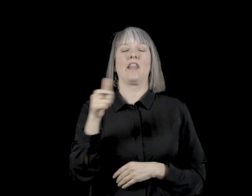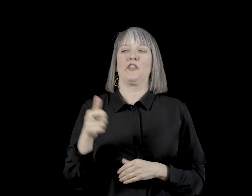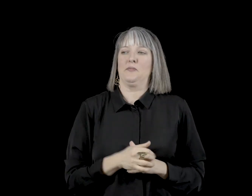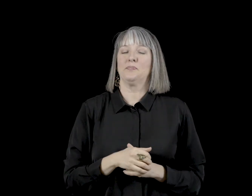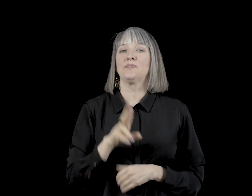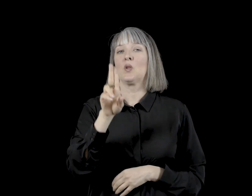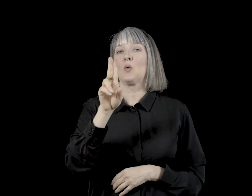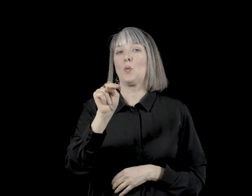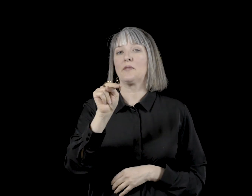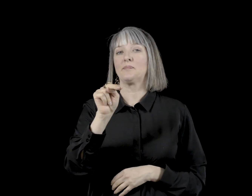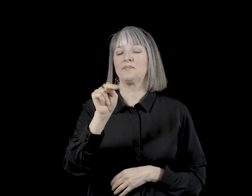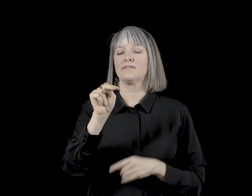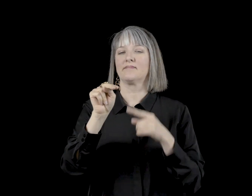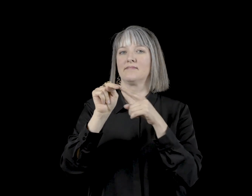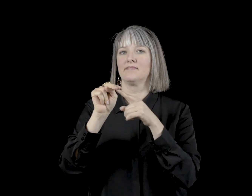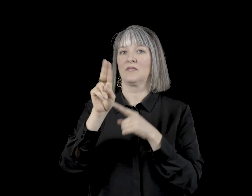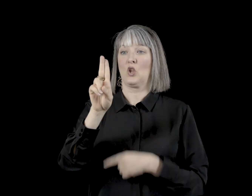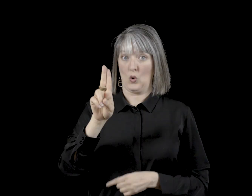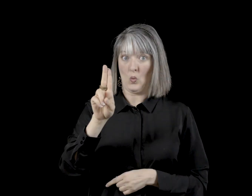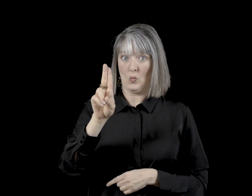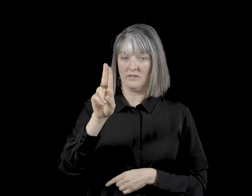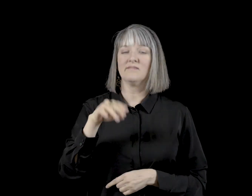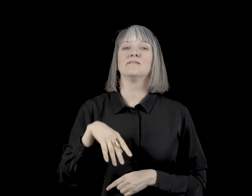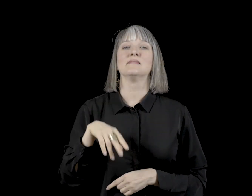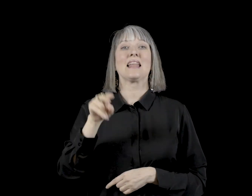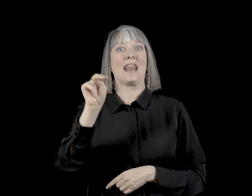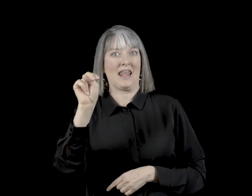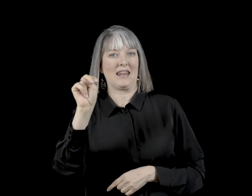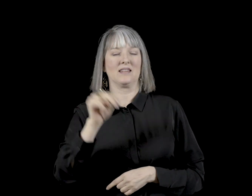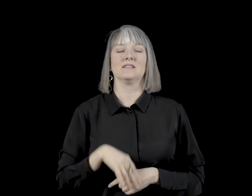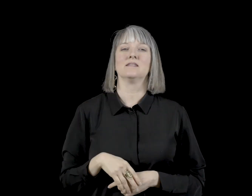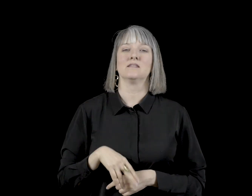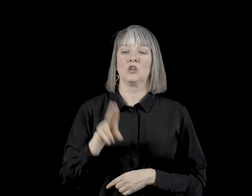Another would be UN Using the combination of U and N.